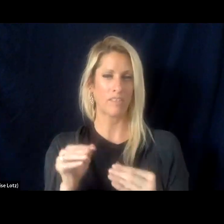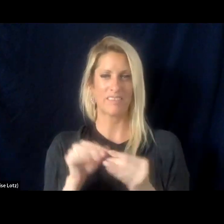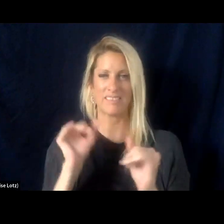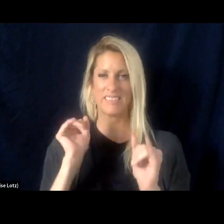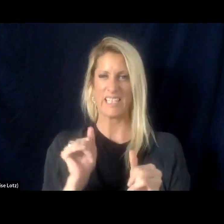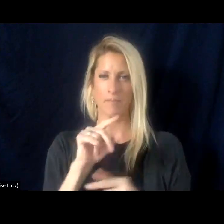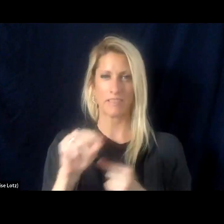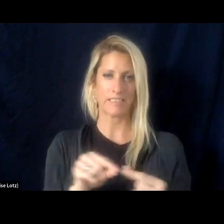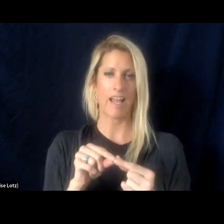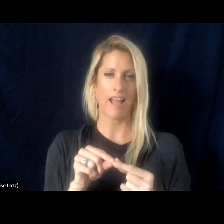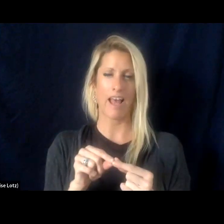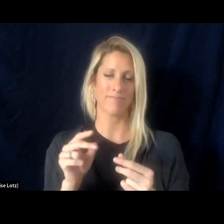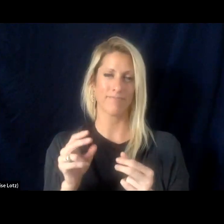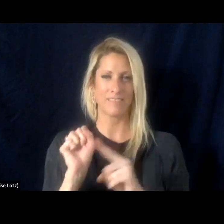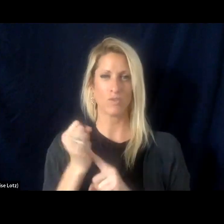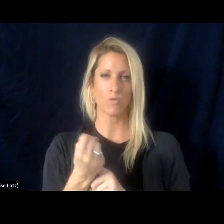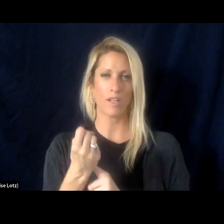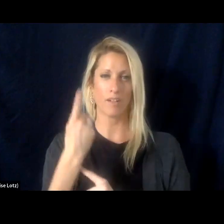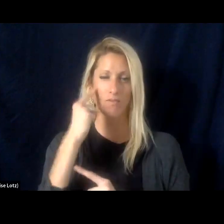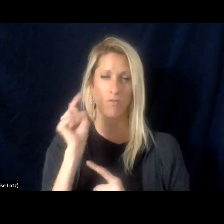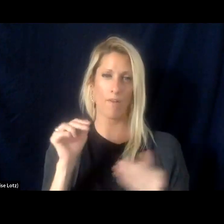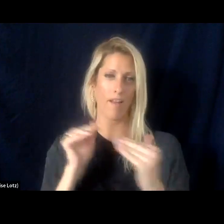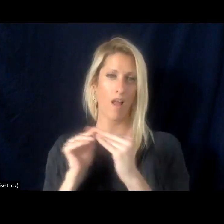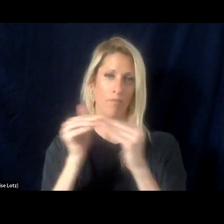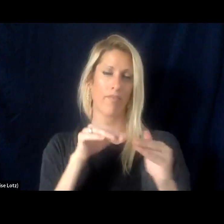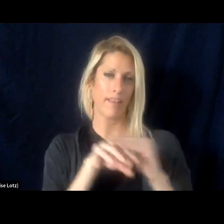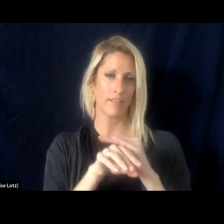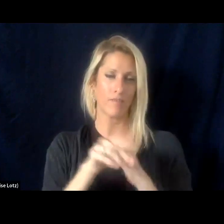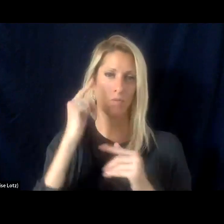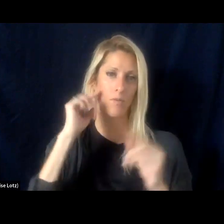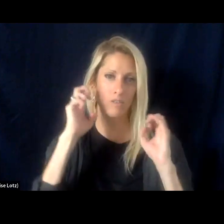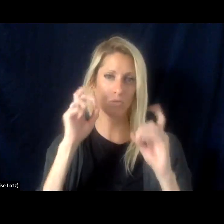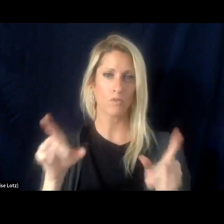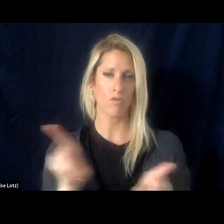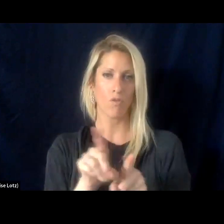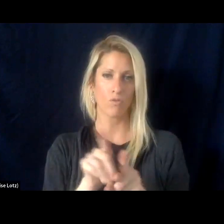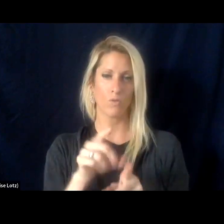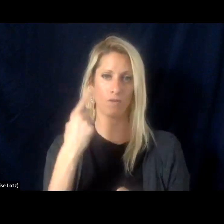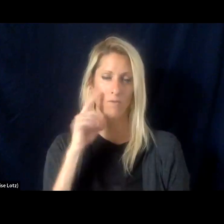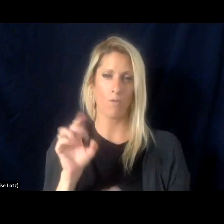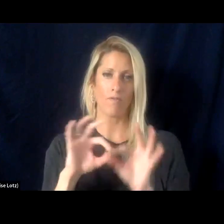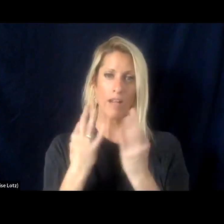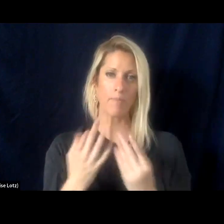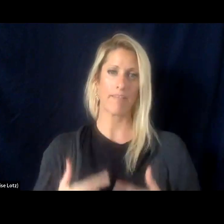when it comes to equitable access in education, as well as just family life and functioning